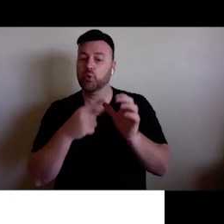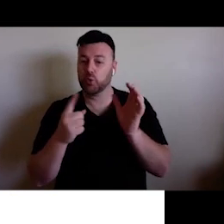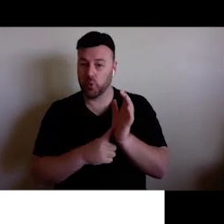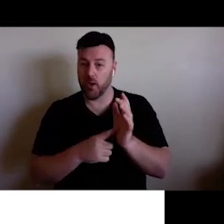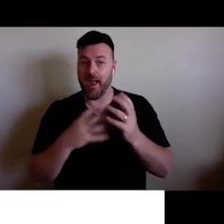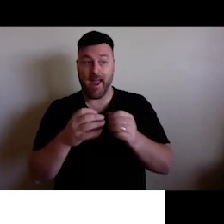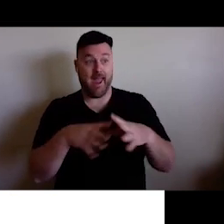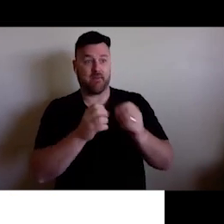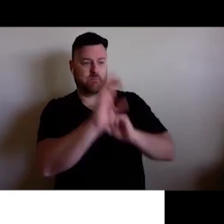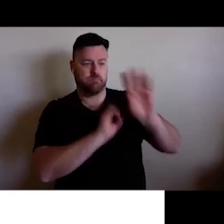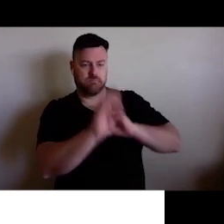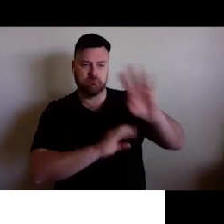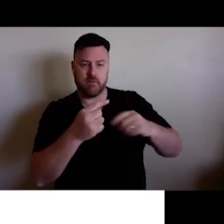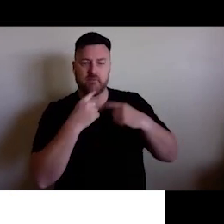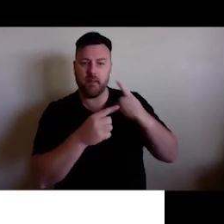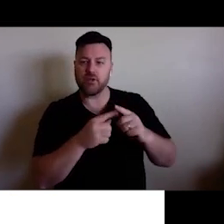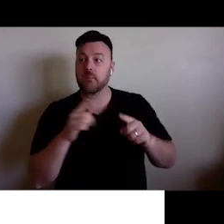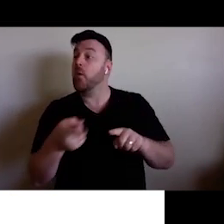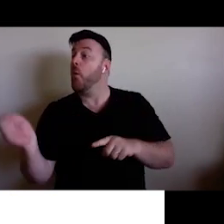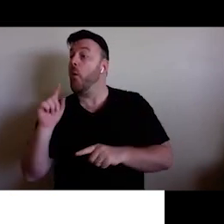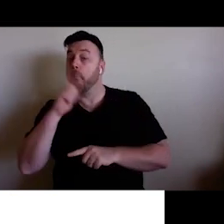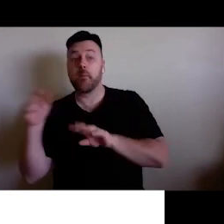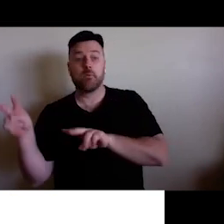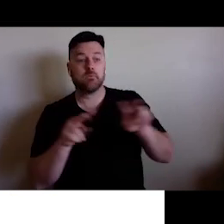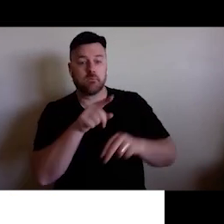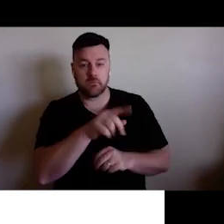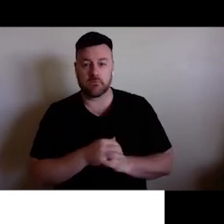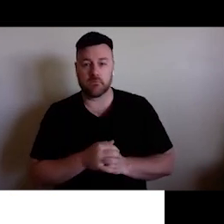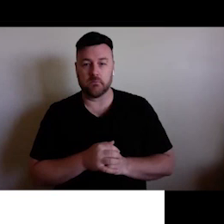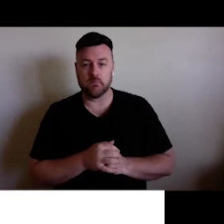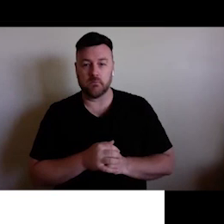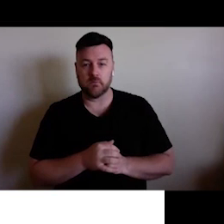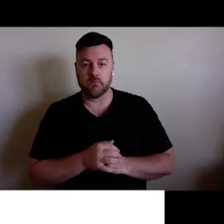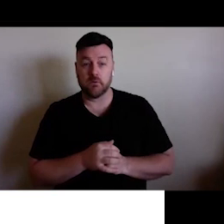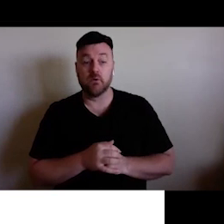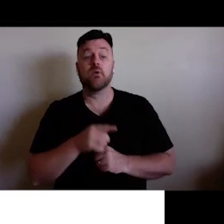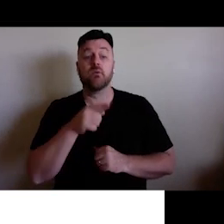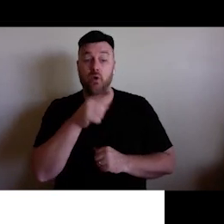Out's revenue. So what does that mean in terms of what Simon Sinek's